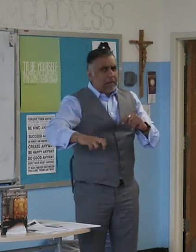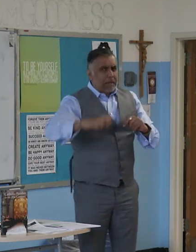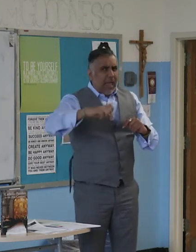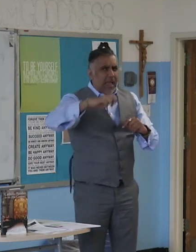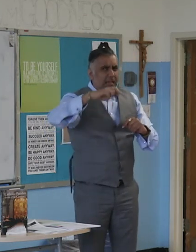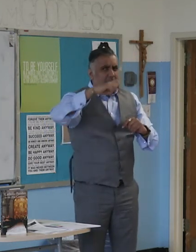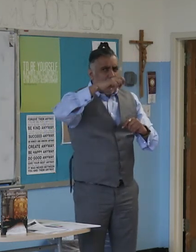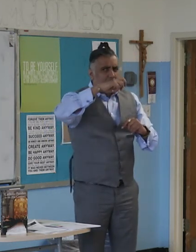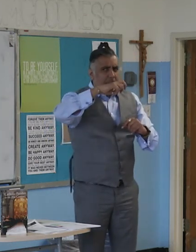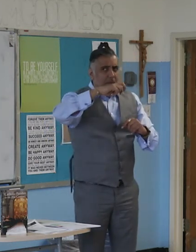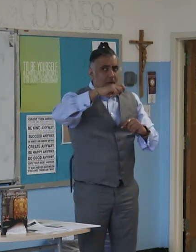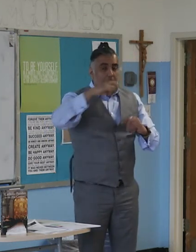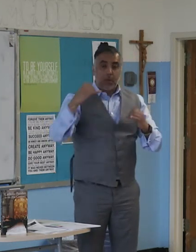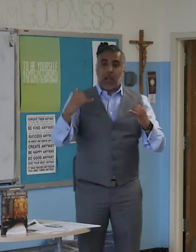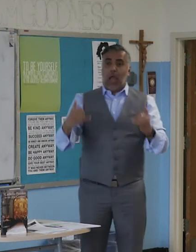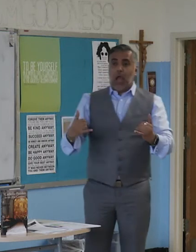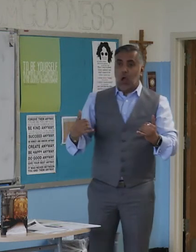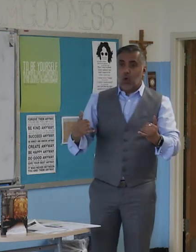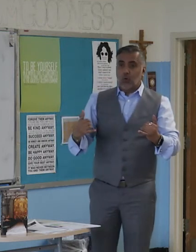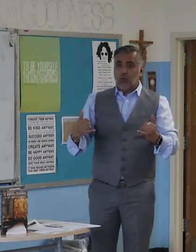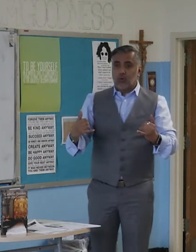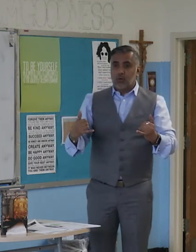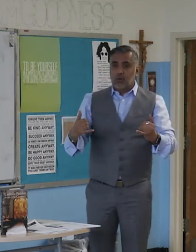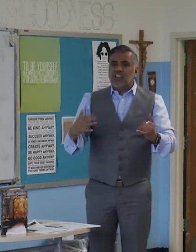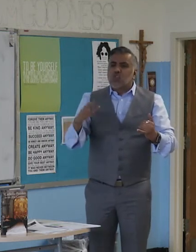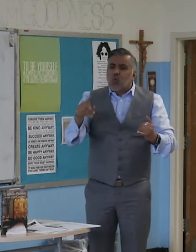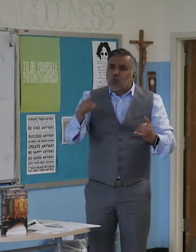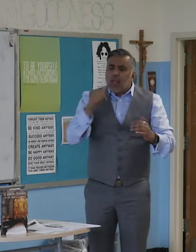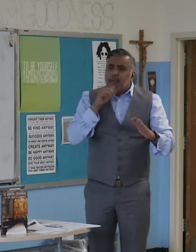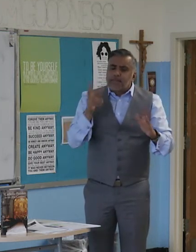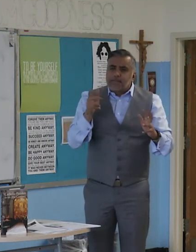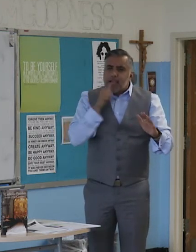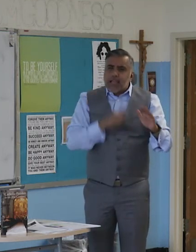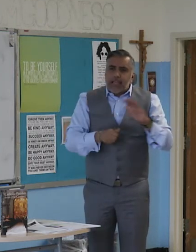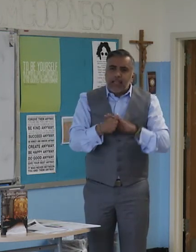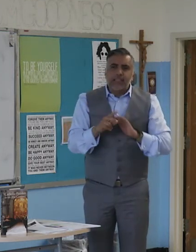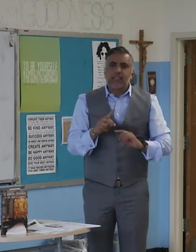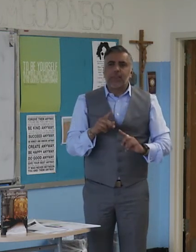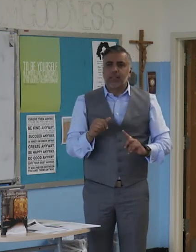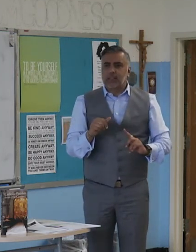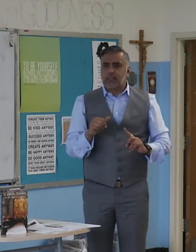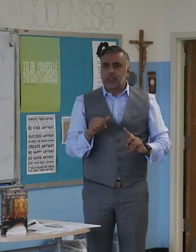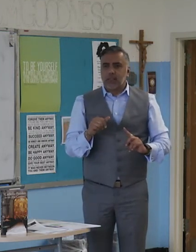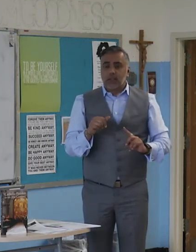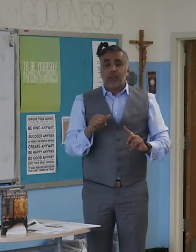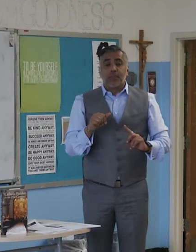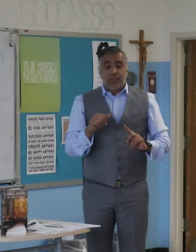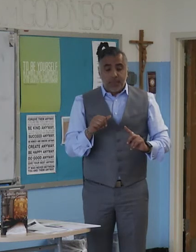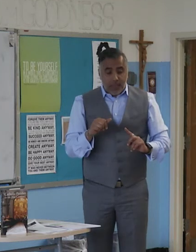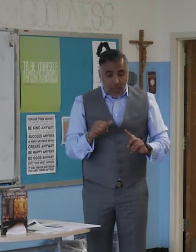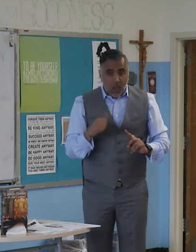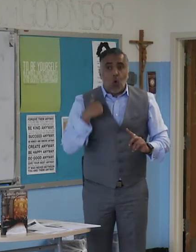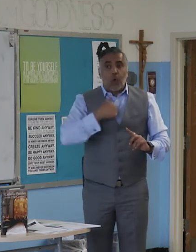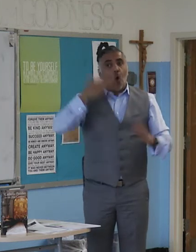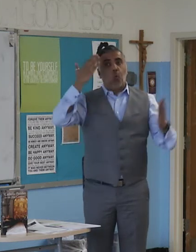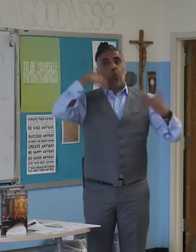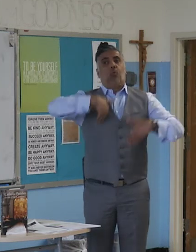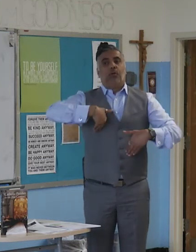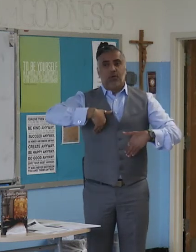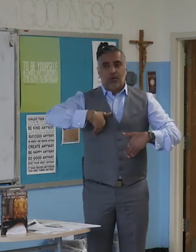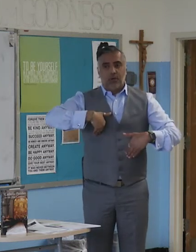but, you know, it's the kid disability that also we're so unaware of in that way,